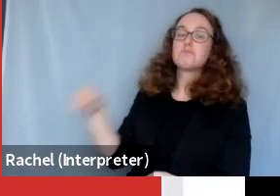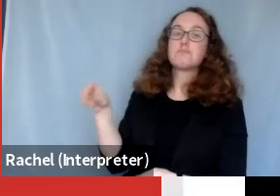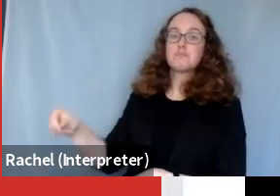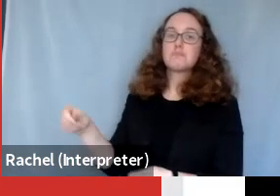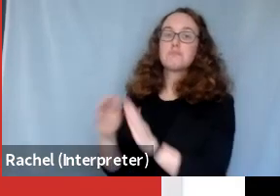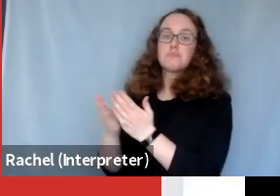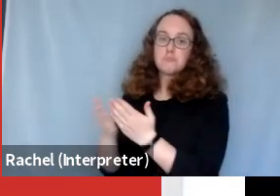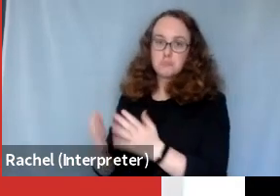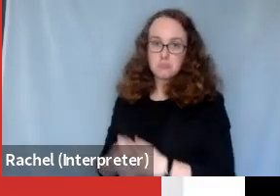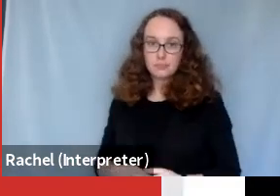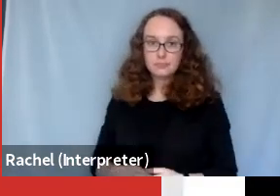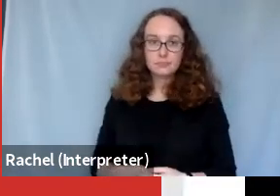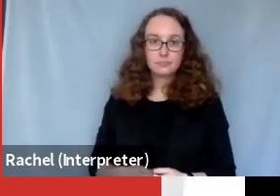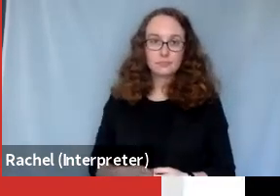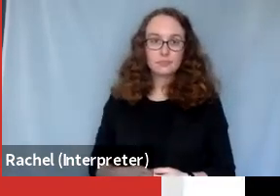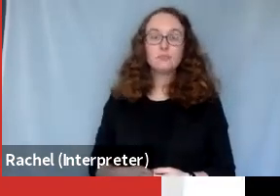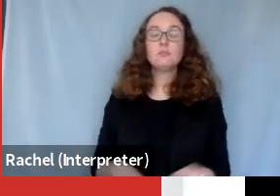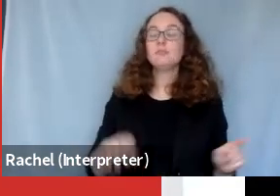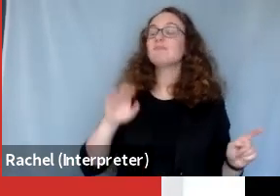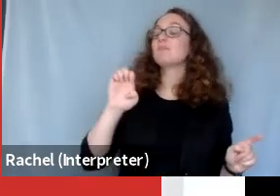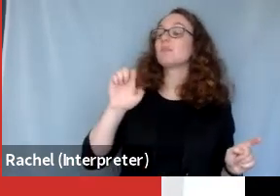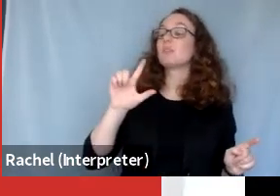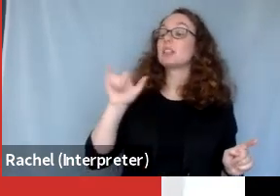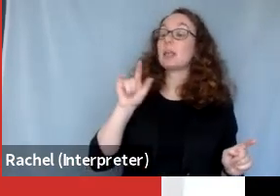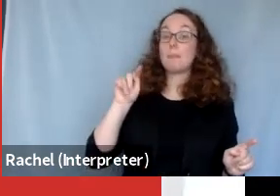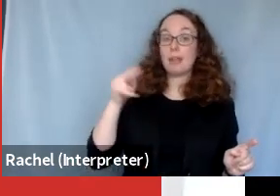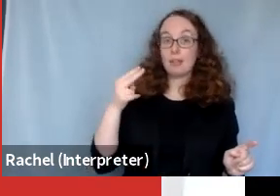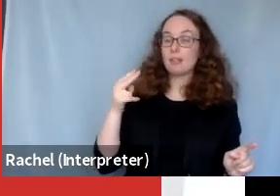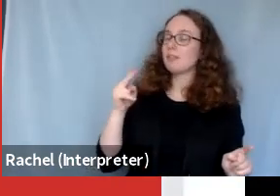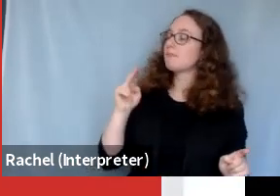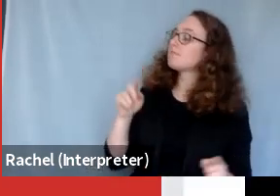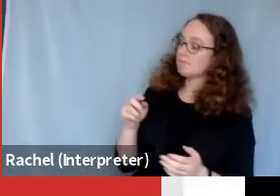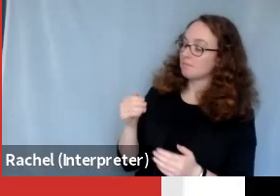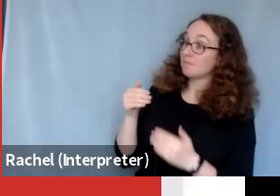Okay so the next question, if we rent books can we still have the